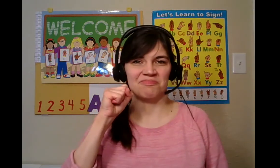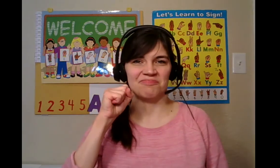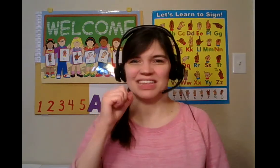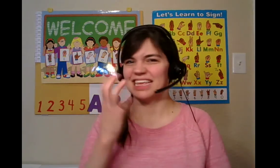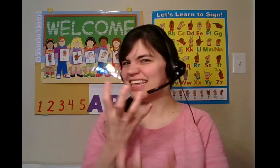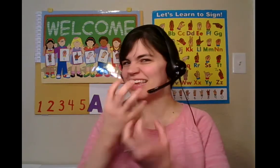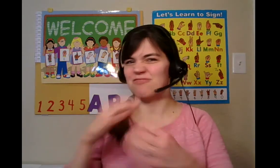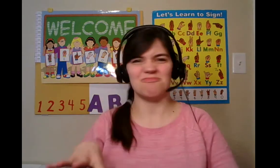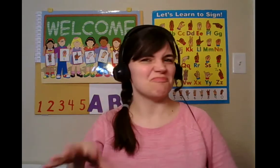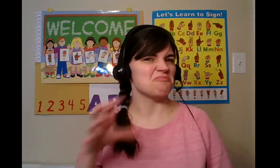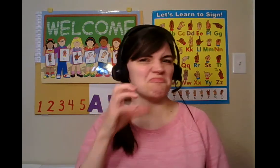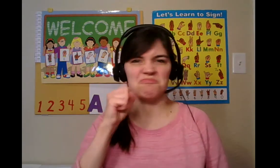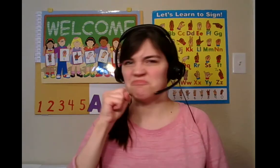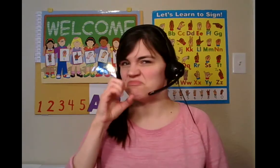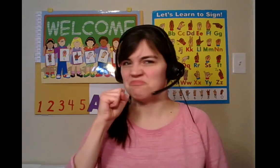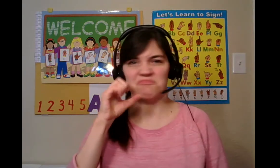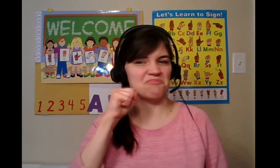He...